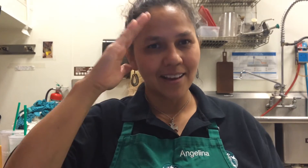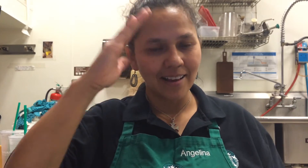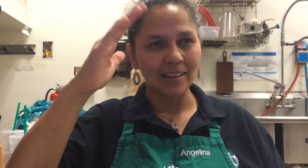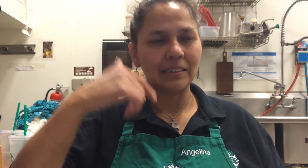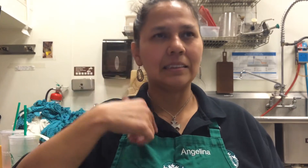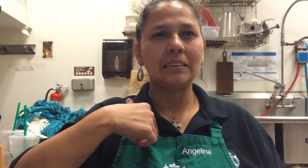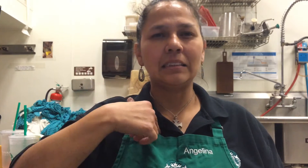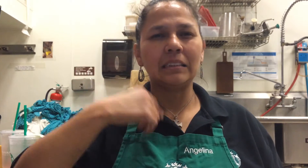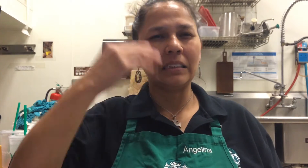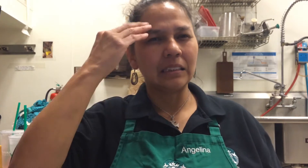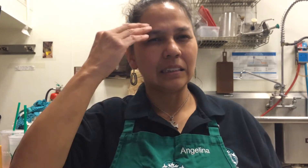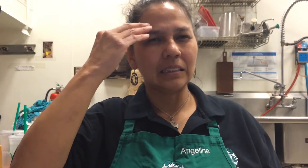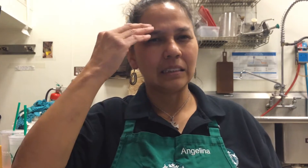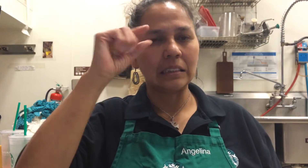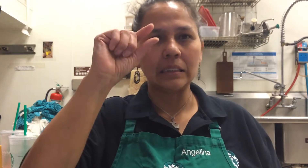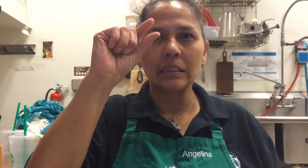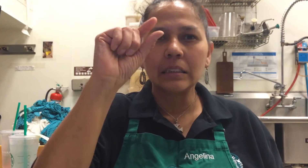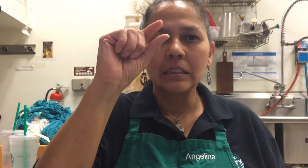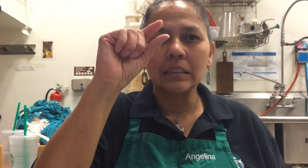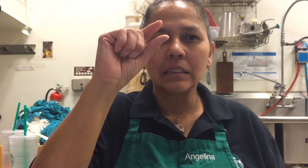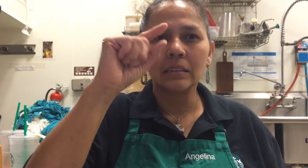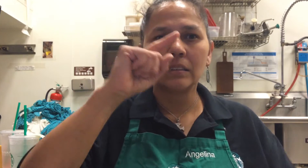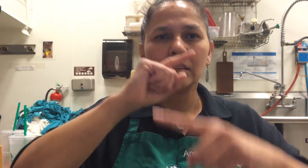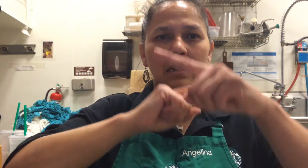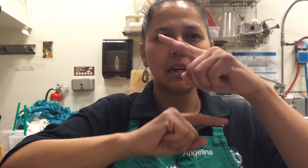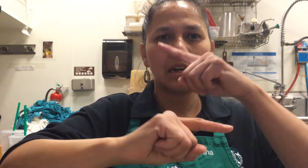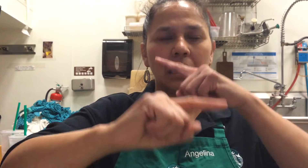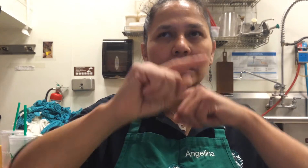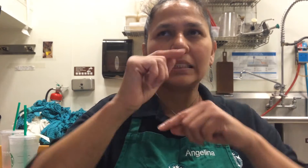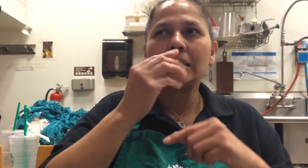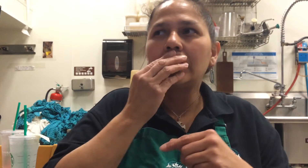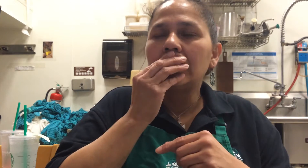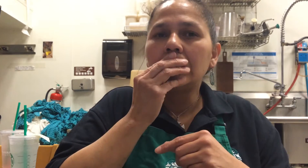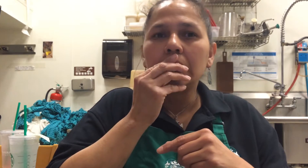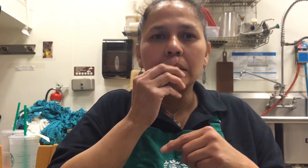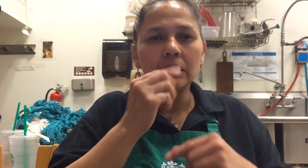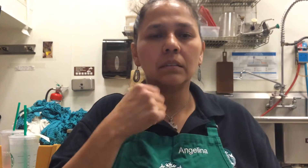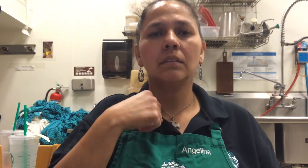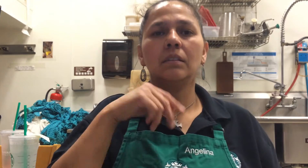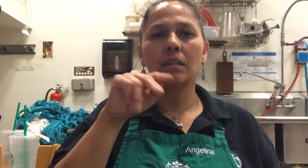" I..... know.... little.... sign..." (and she seem to be trying to think what to sign next)